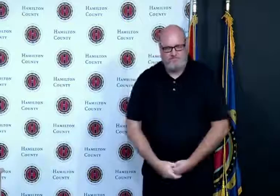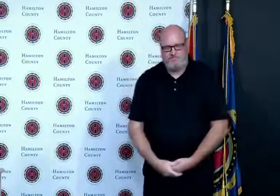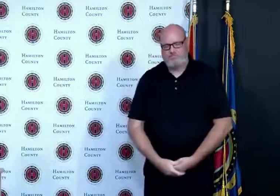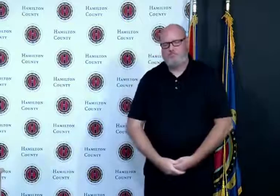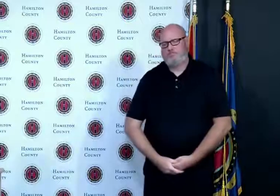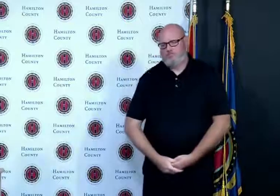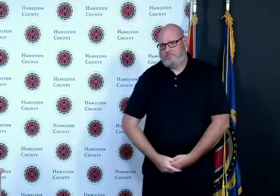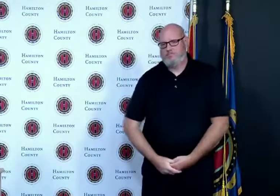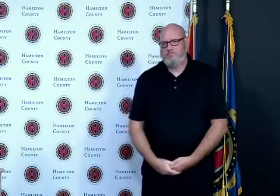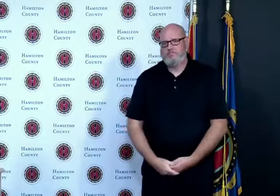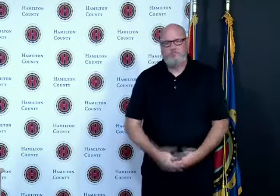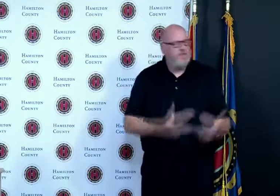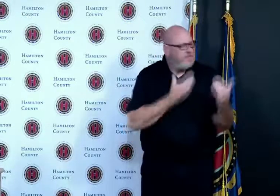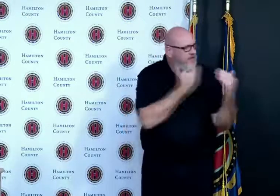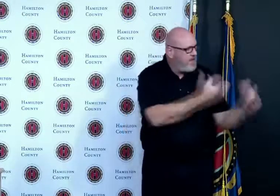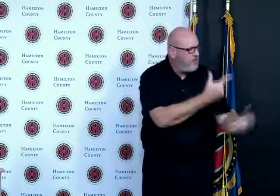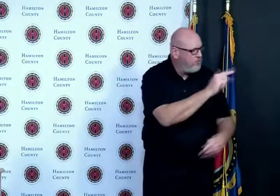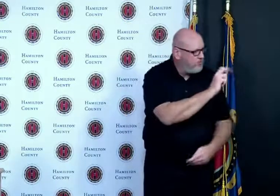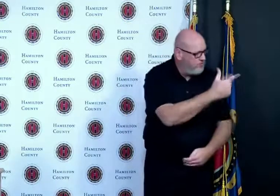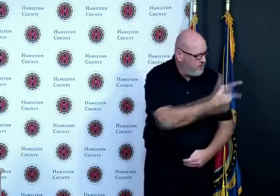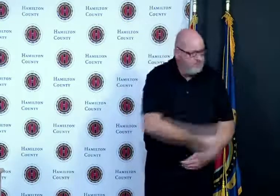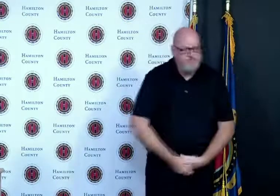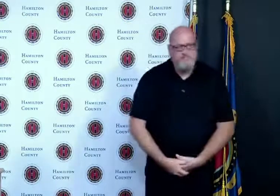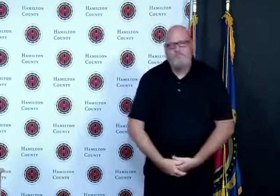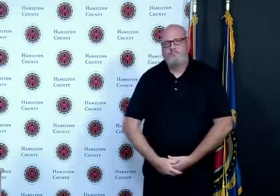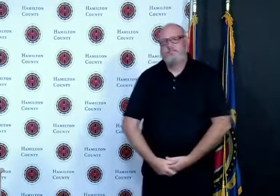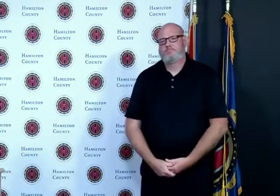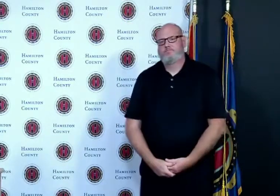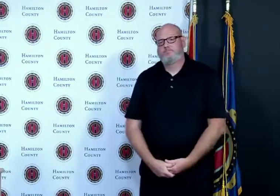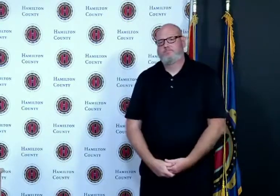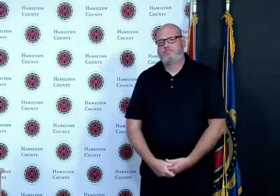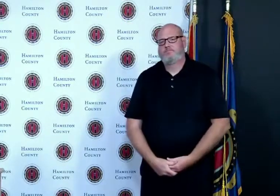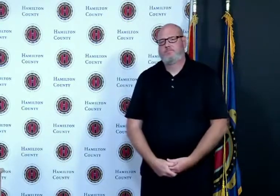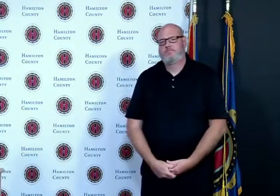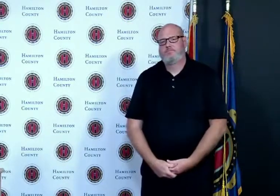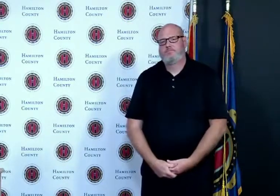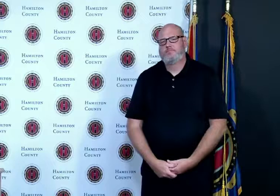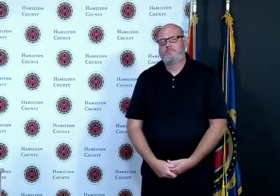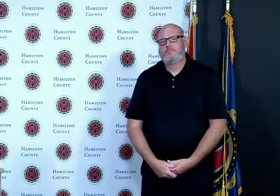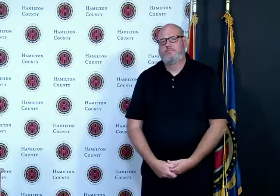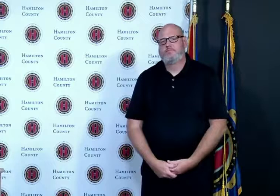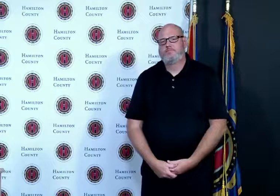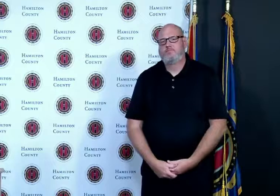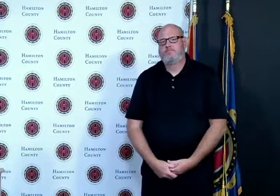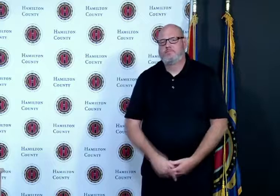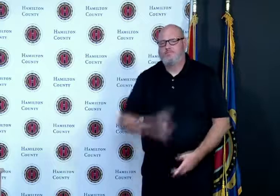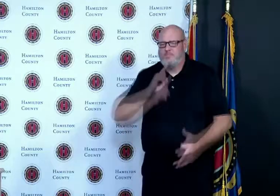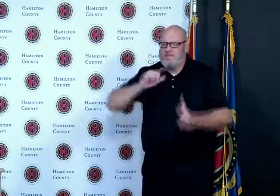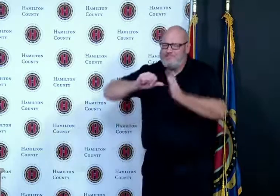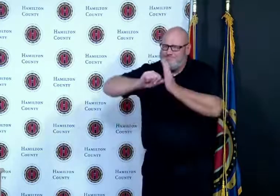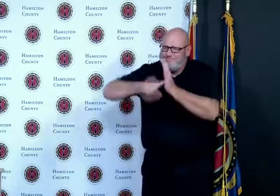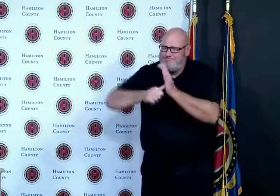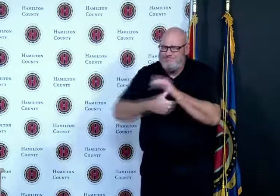Greg and as Greg you know it exemplifies this is a partnership in this community it's